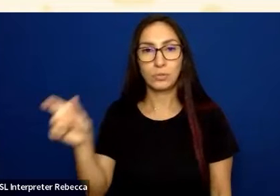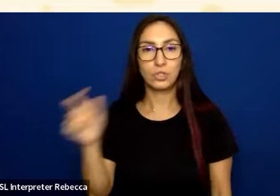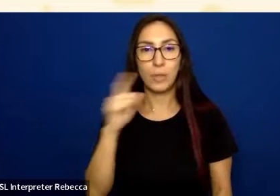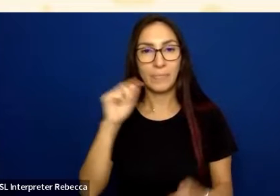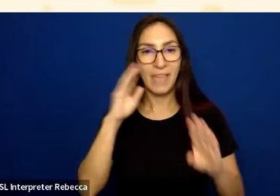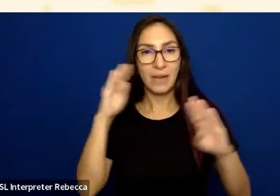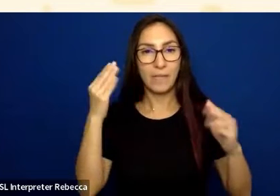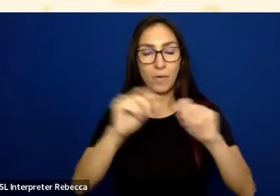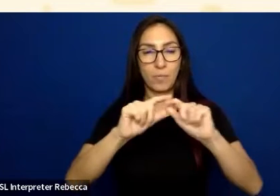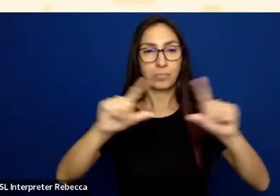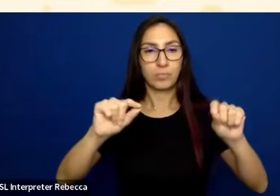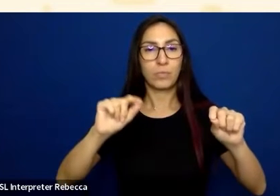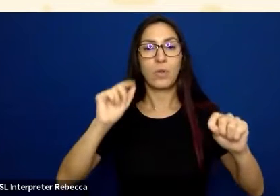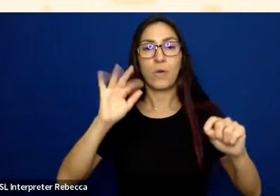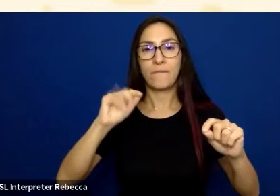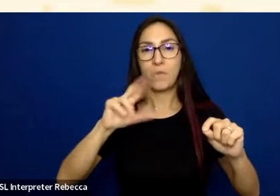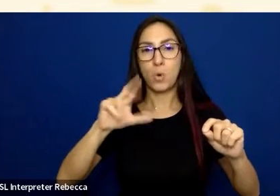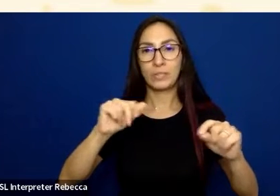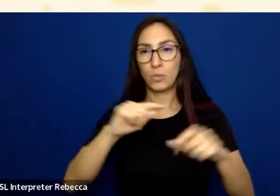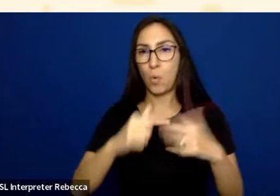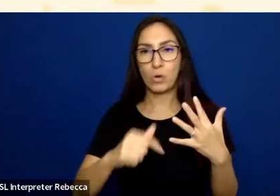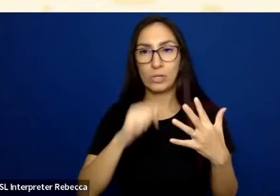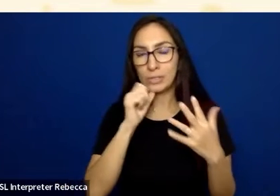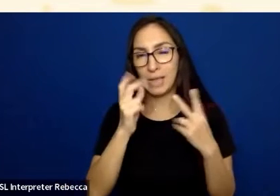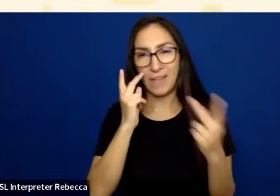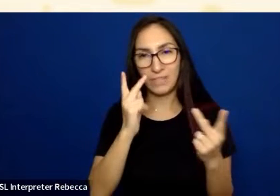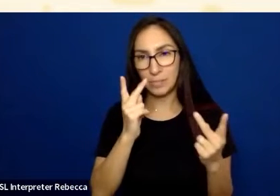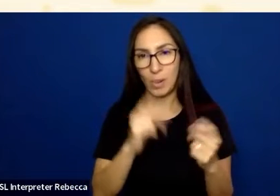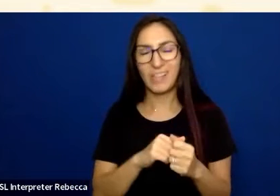These are pretty old kinds of problems when we think about it,